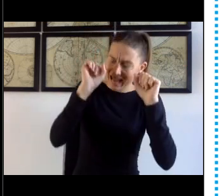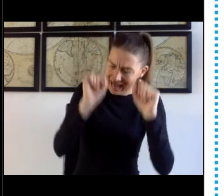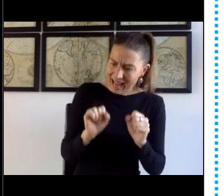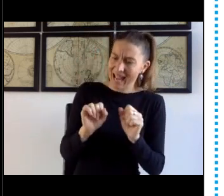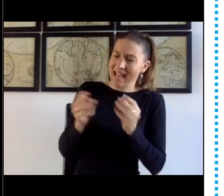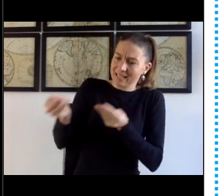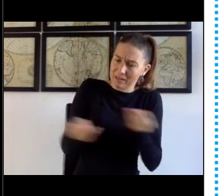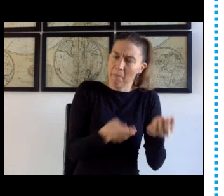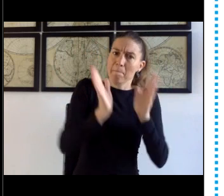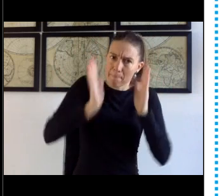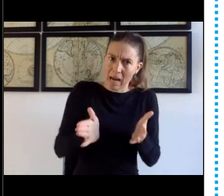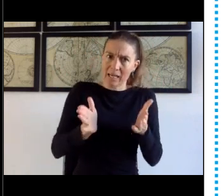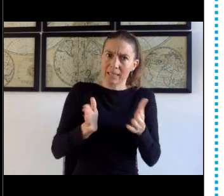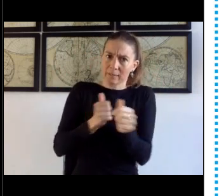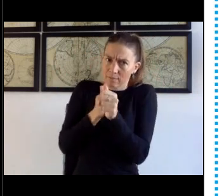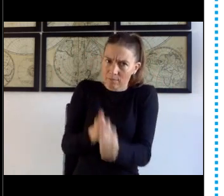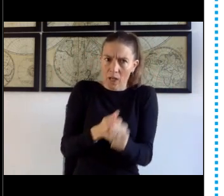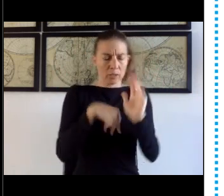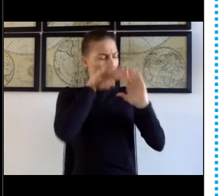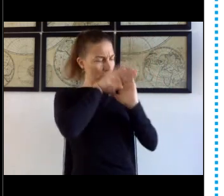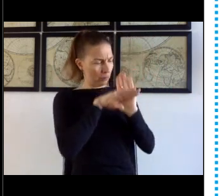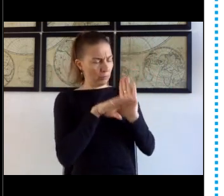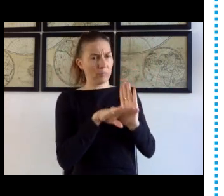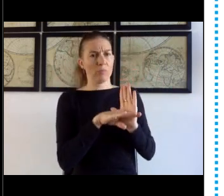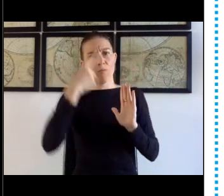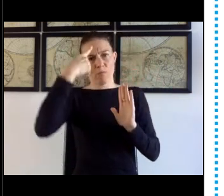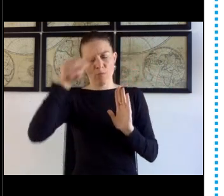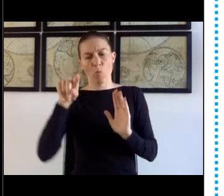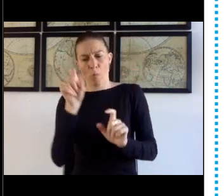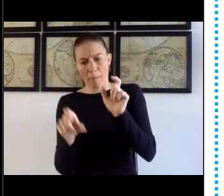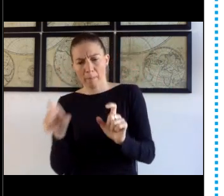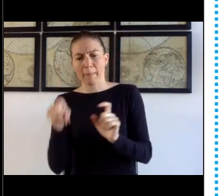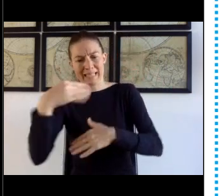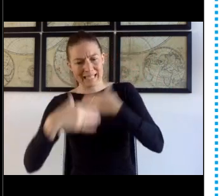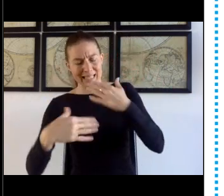like the accessibility of the stations, airports, vehicles, etc.